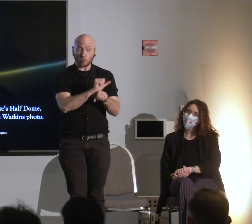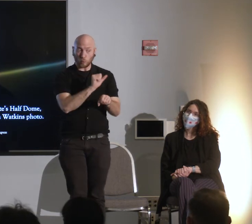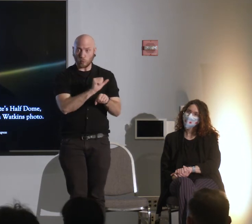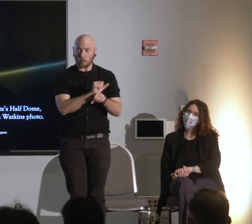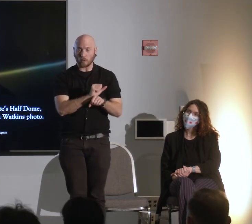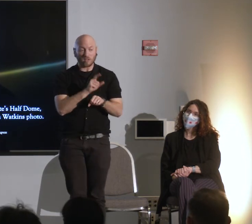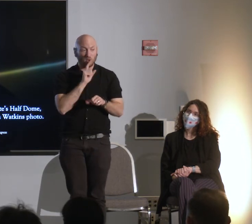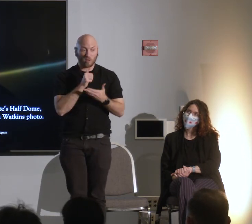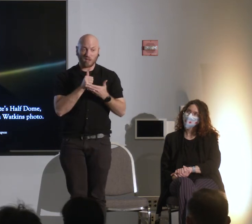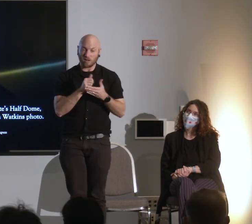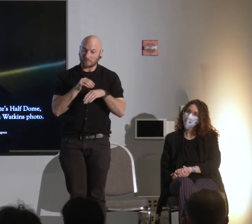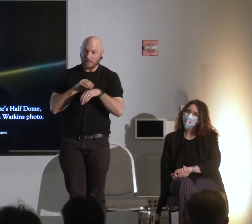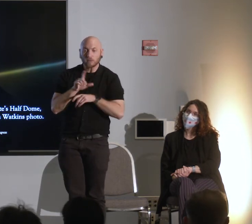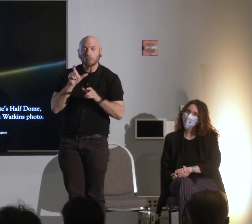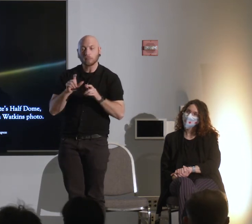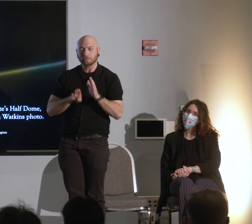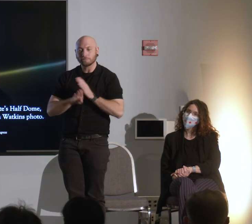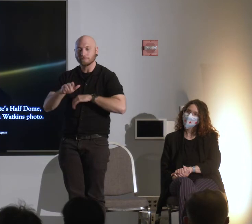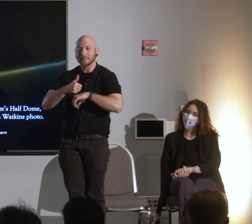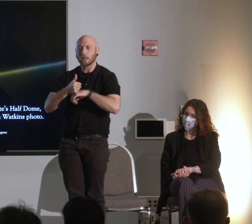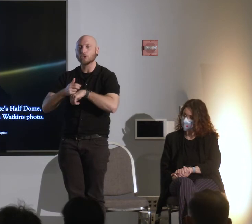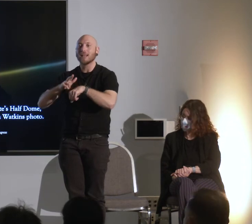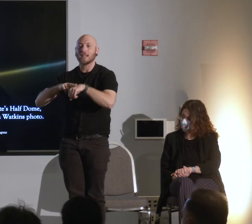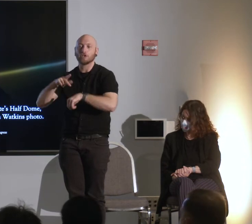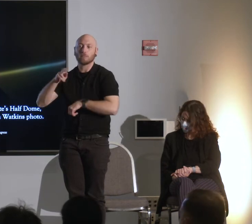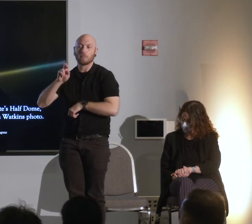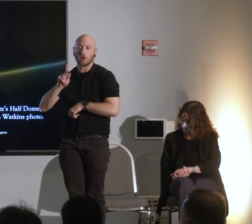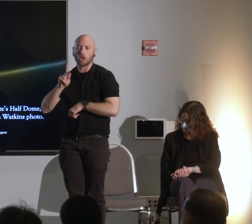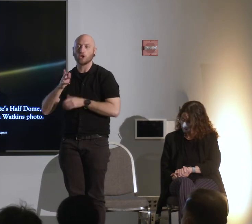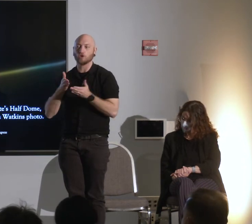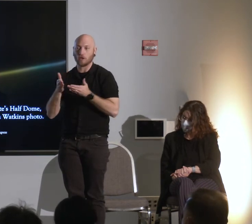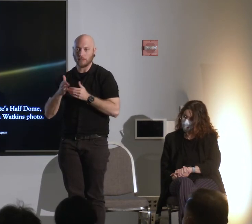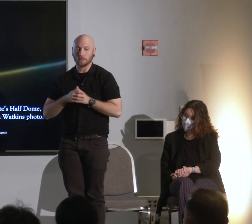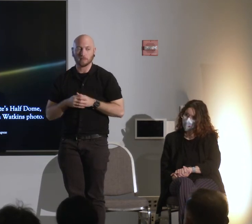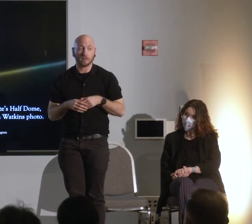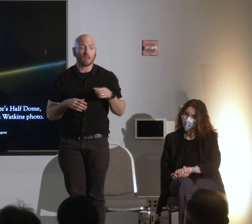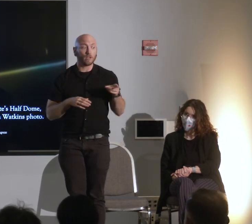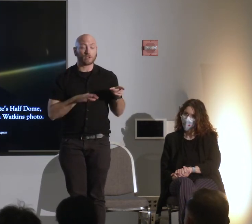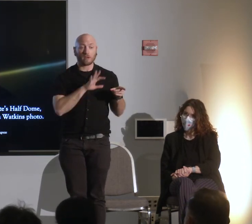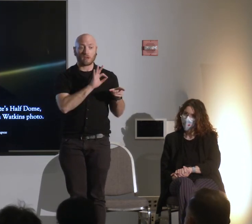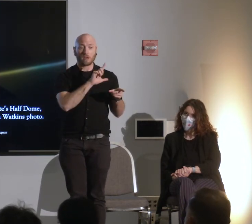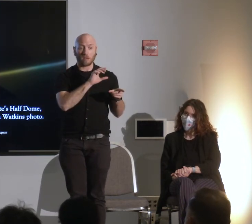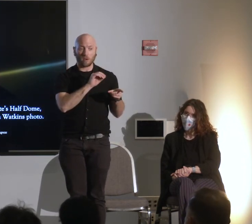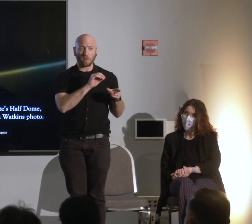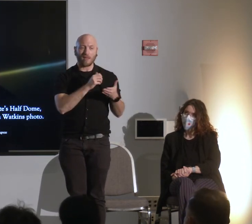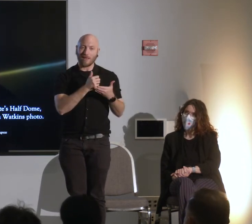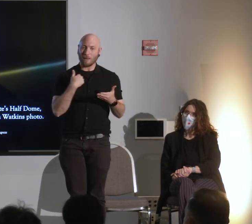the National Park Service a generation later, as Olmstead was showing us how to integrate nature into our lives,